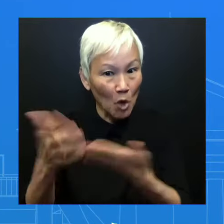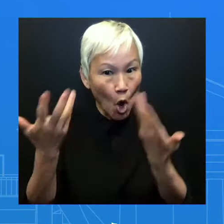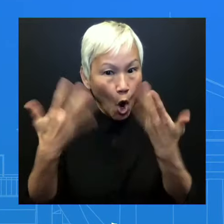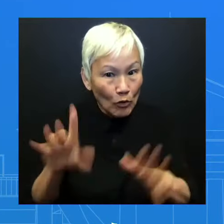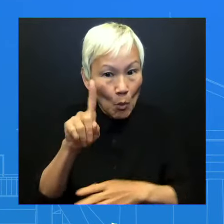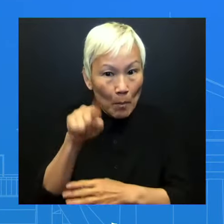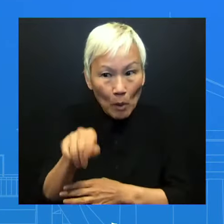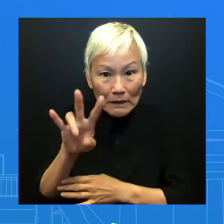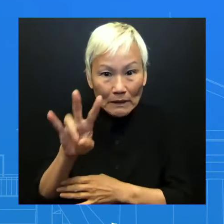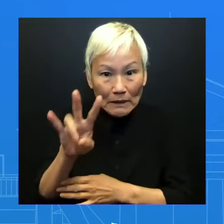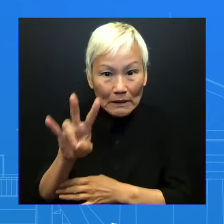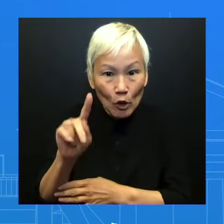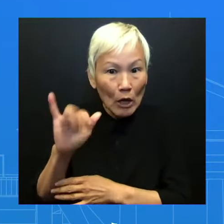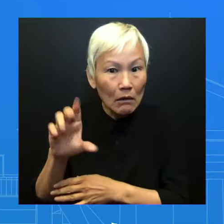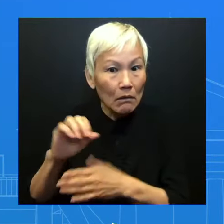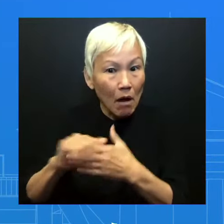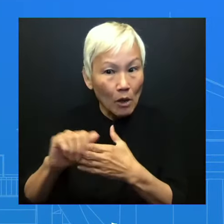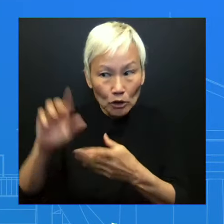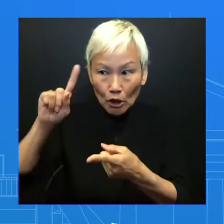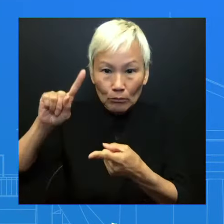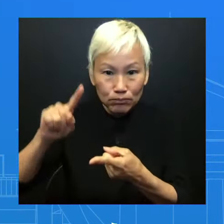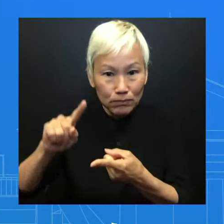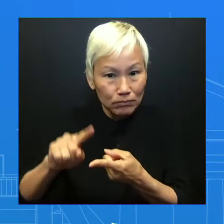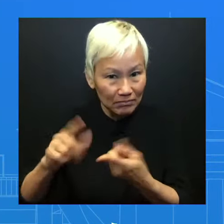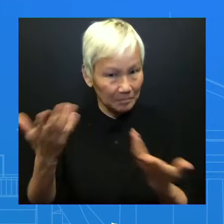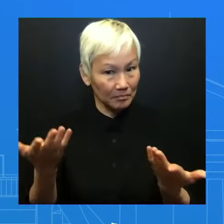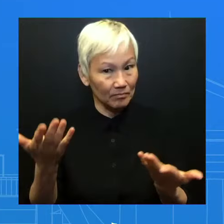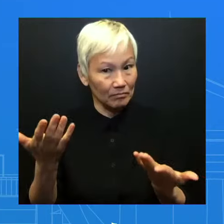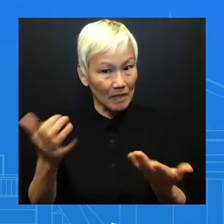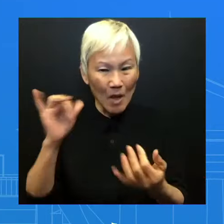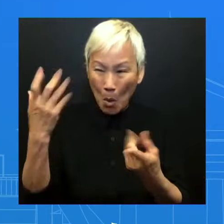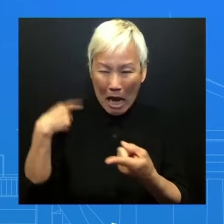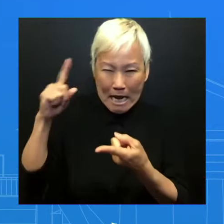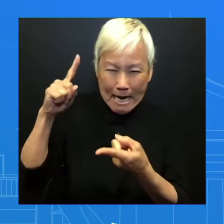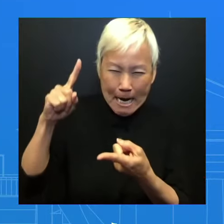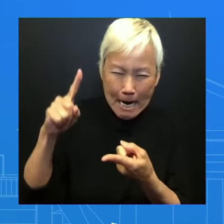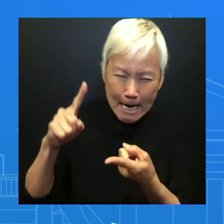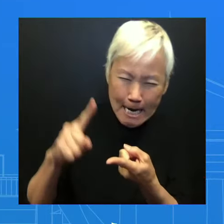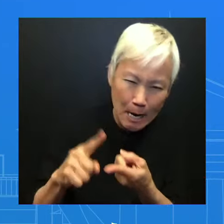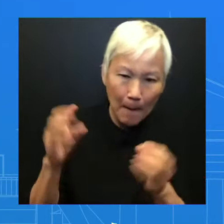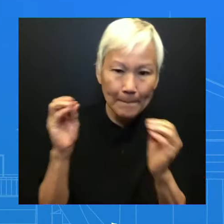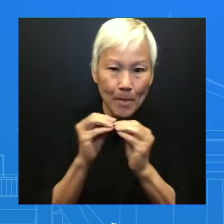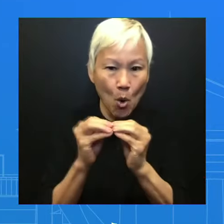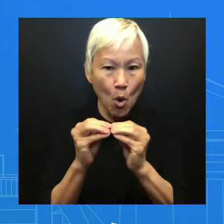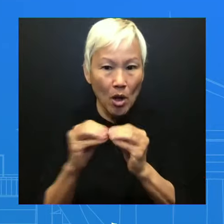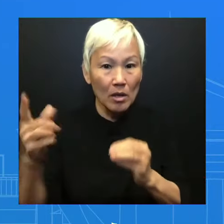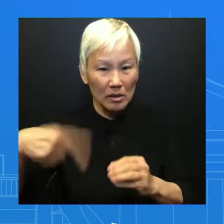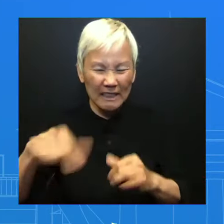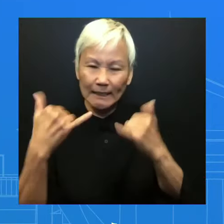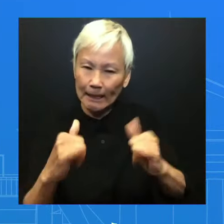And we are negotiating with Republicans in good faith. And we -- as I mentioned yesterday